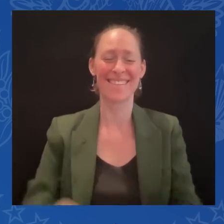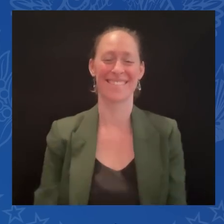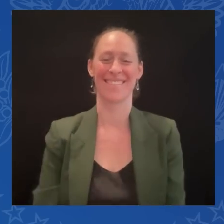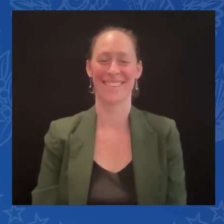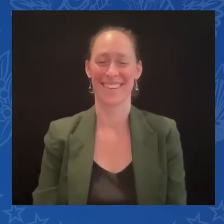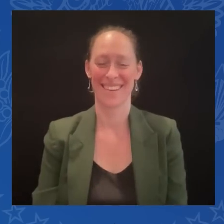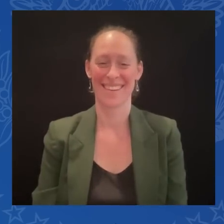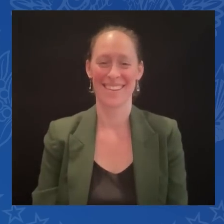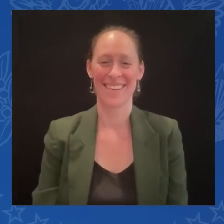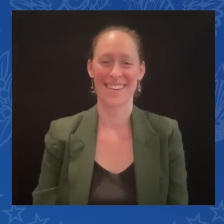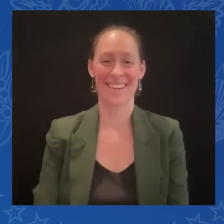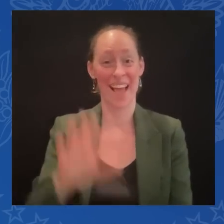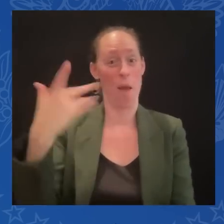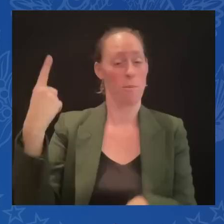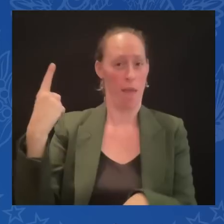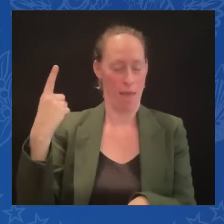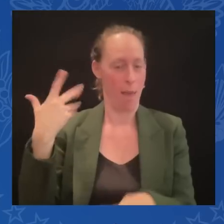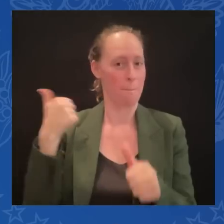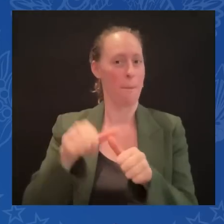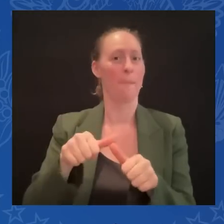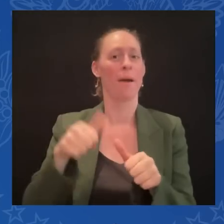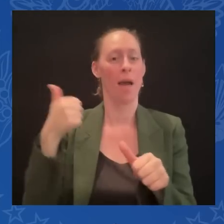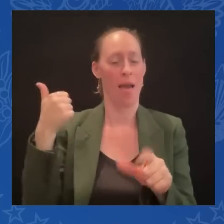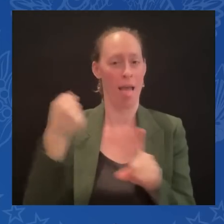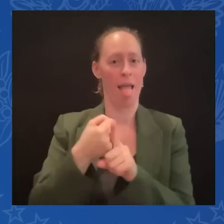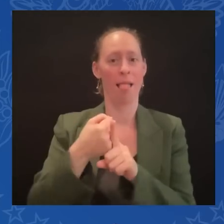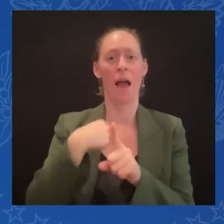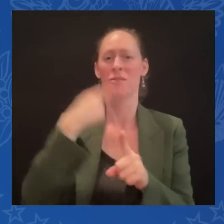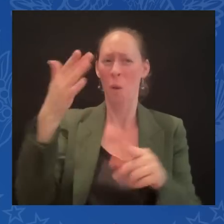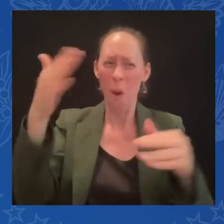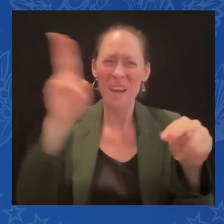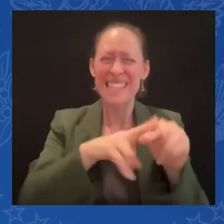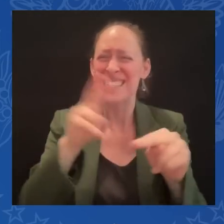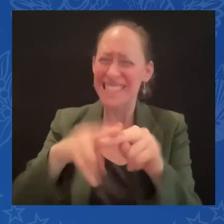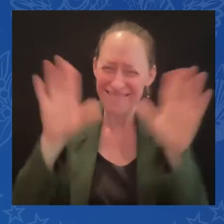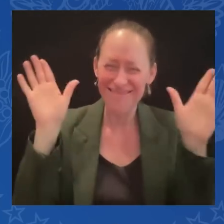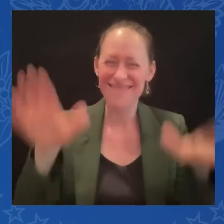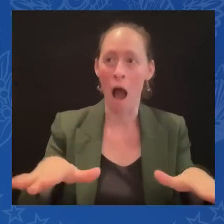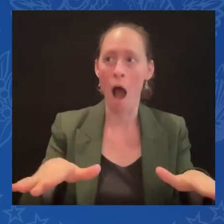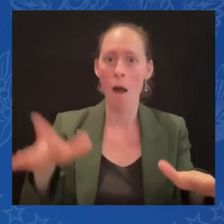he didn't know there were no seats." Anyway.